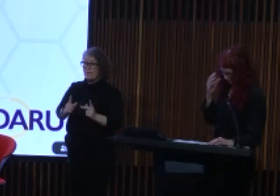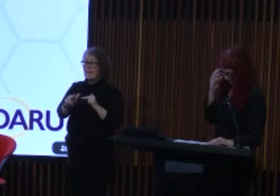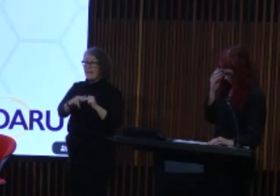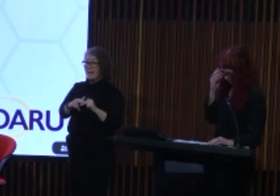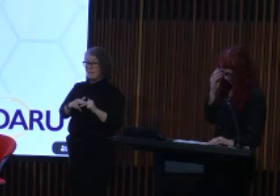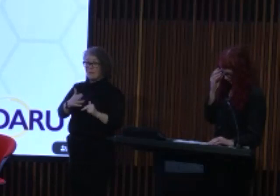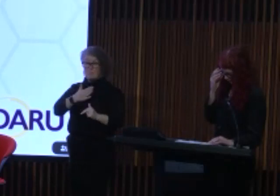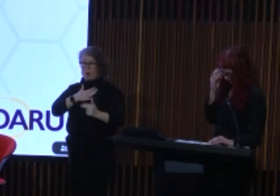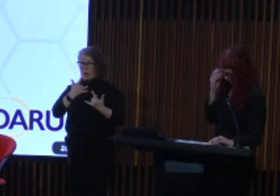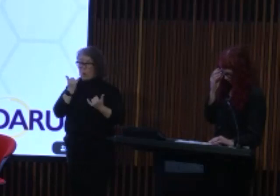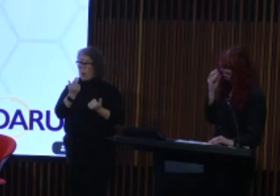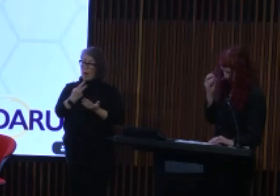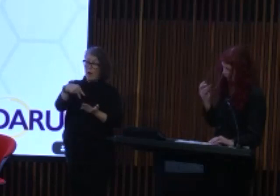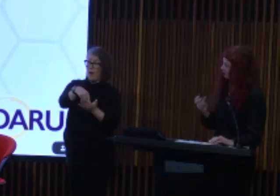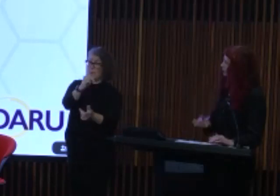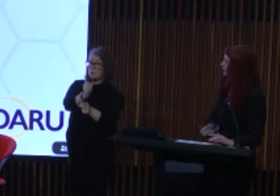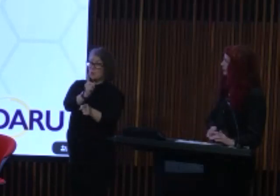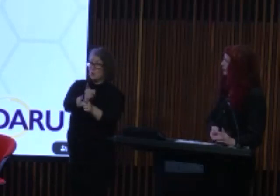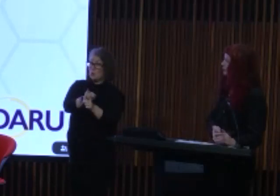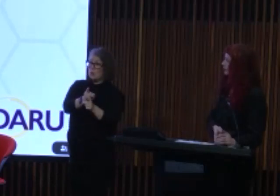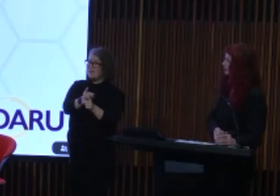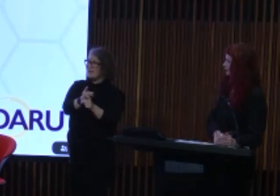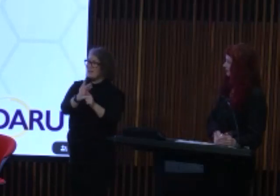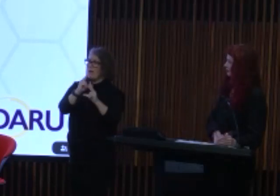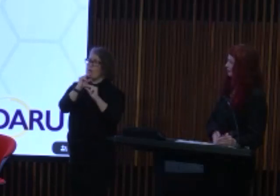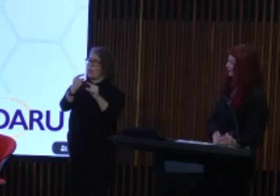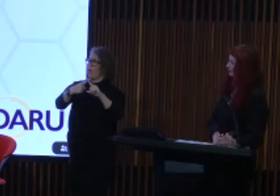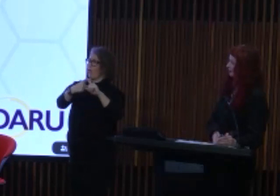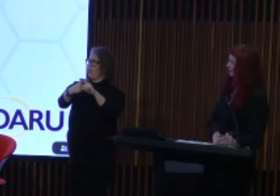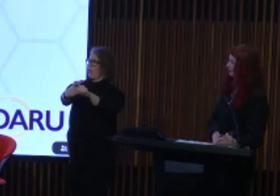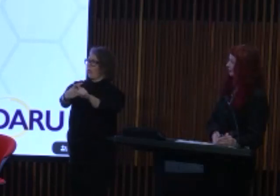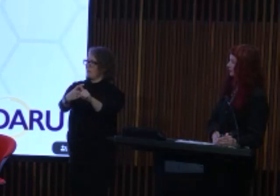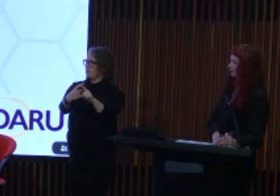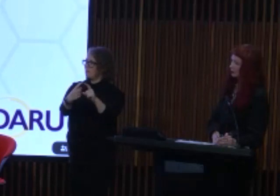at some point. The law is probably speaking in legal jargon, and so they don't necessarily